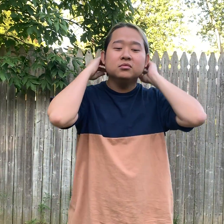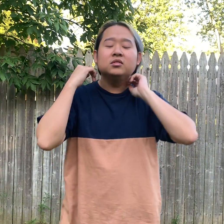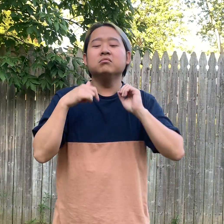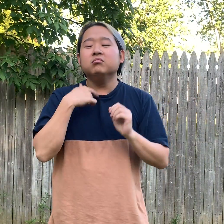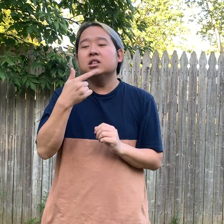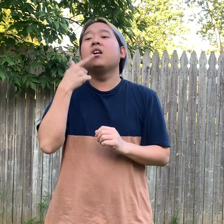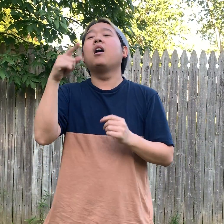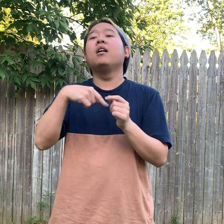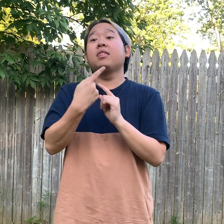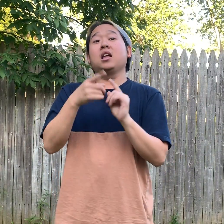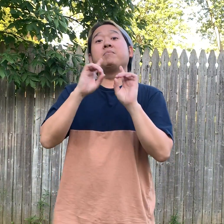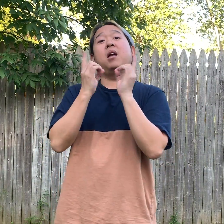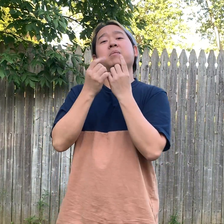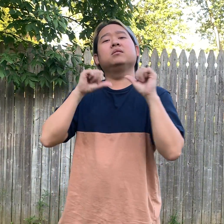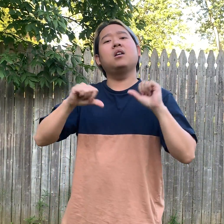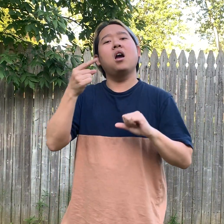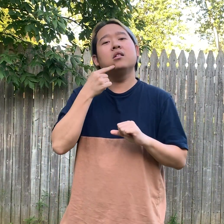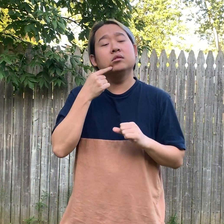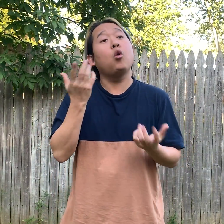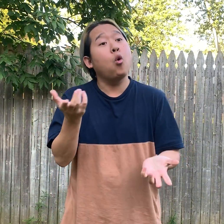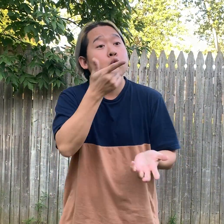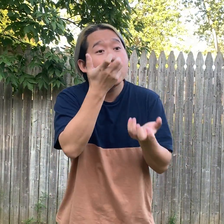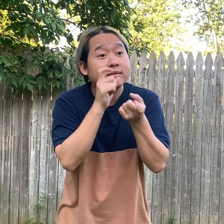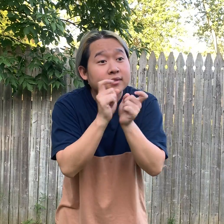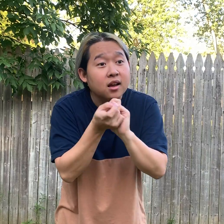During the meeting, the chair of the science department said